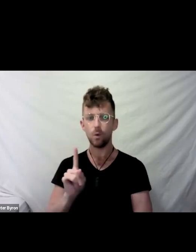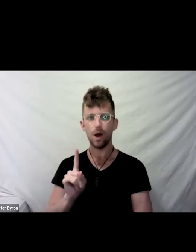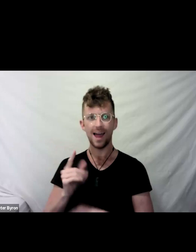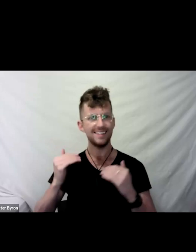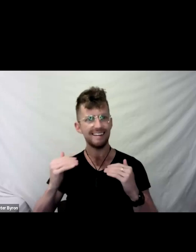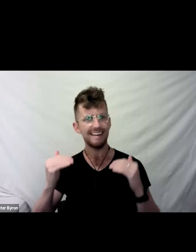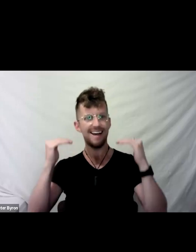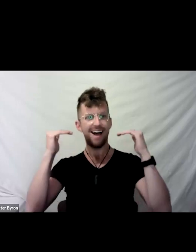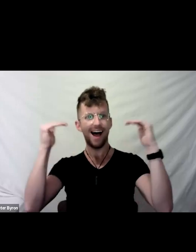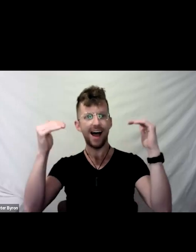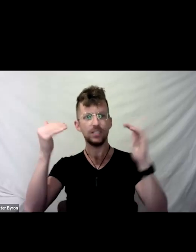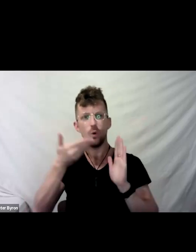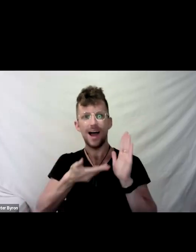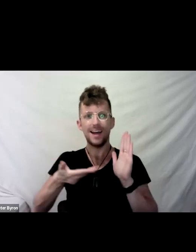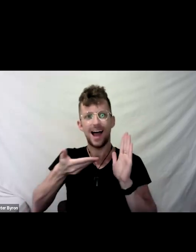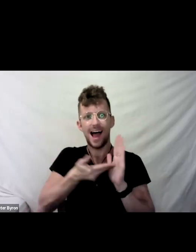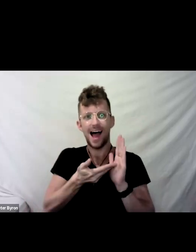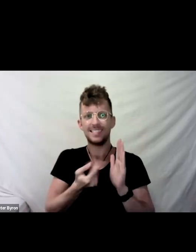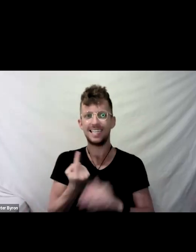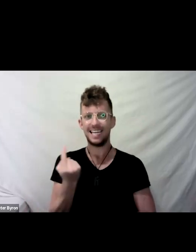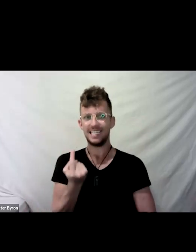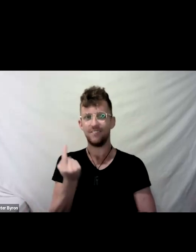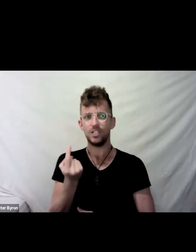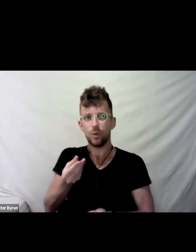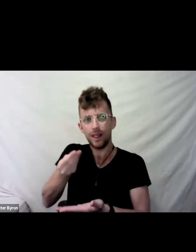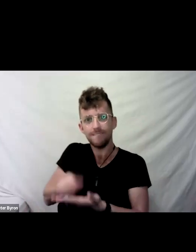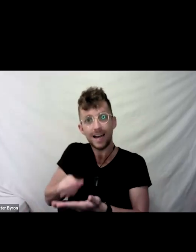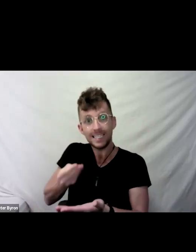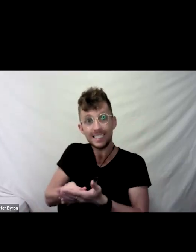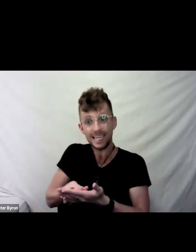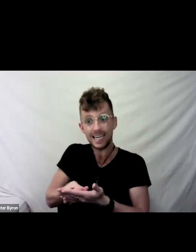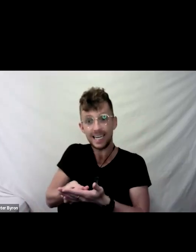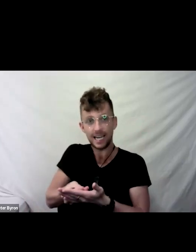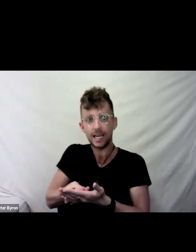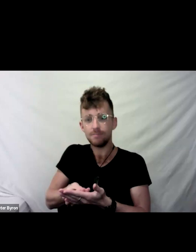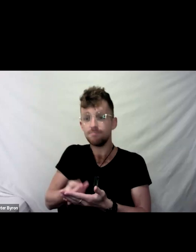which has been available in the Bay of Plenty since 2011.